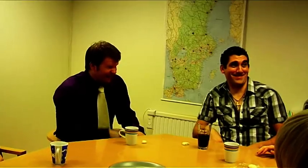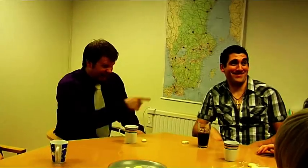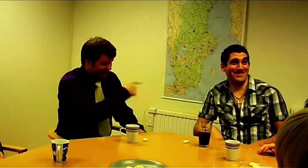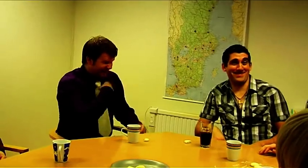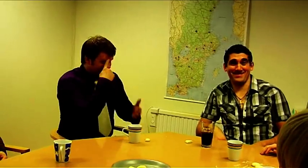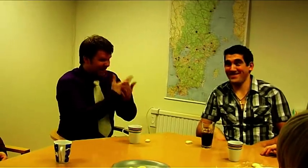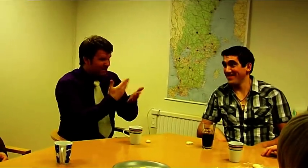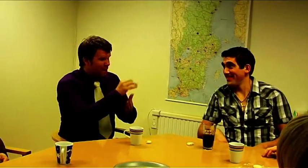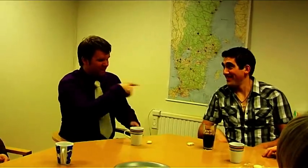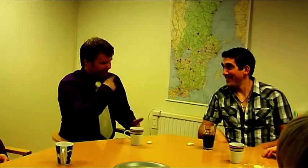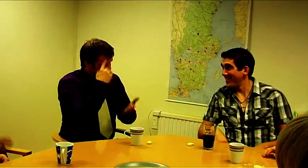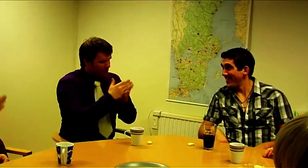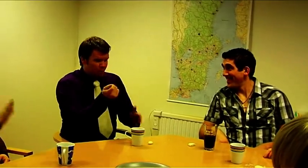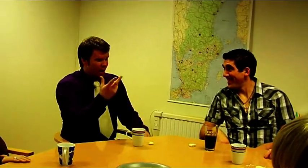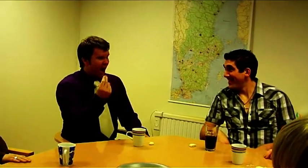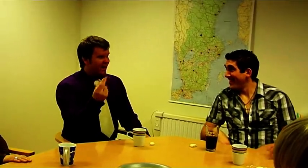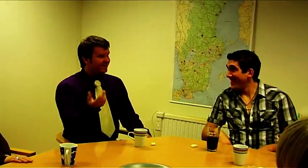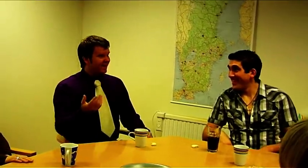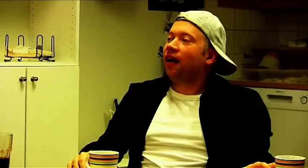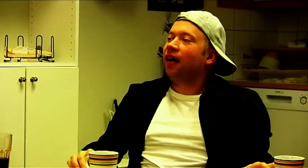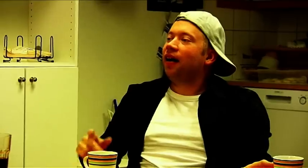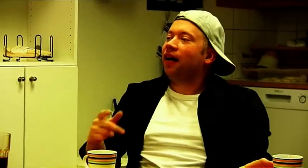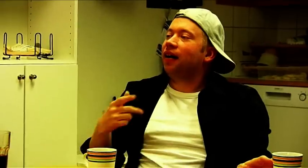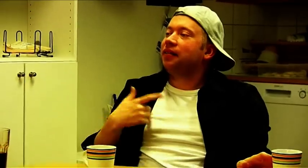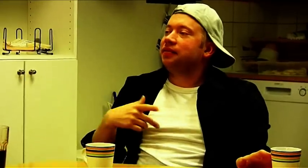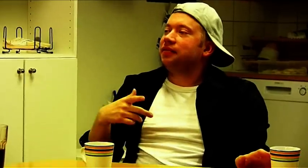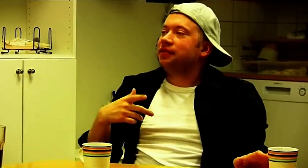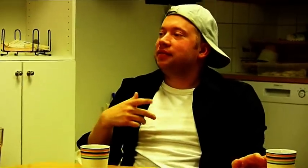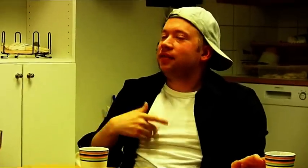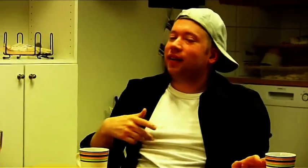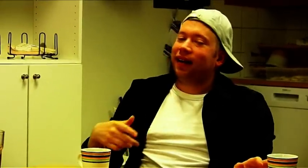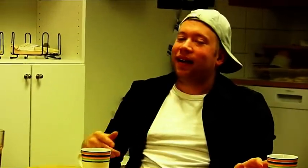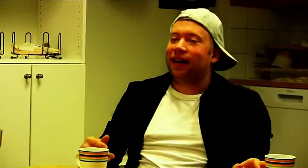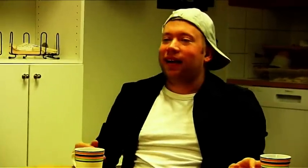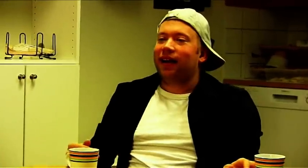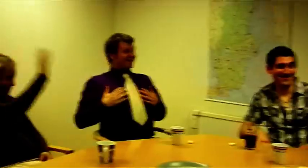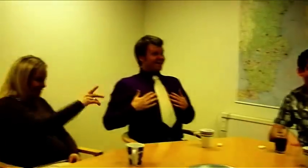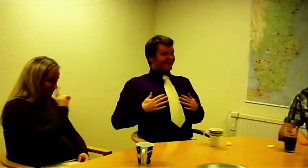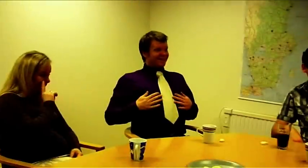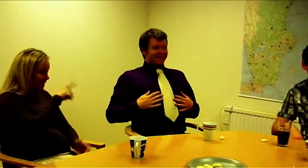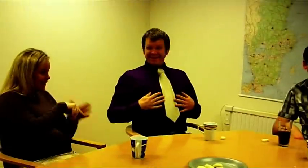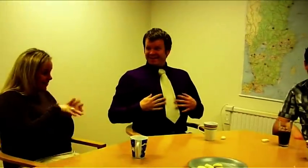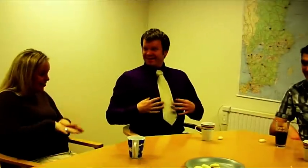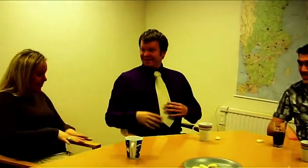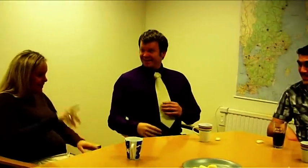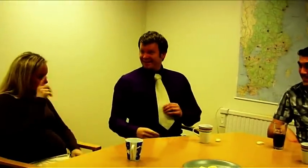I wasn't going to tell that, I intented to tell something else. Oh... You used to pee in bed?